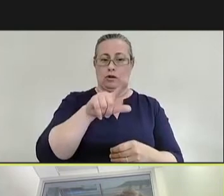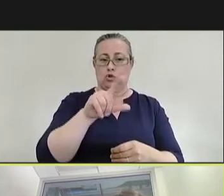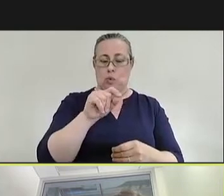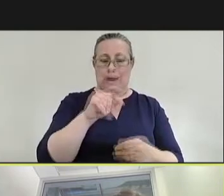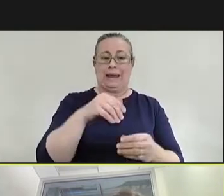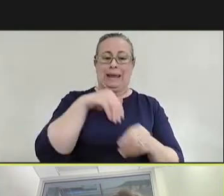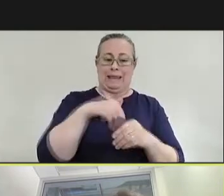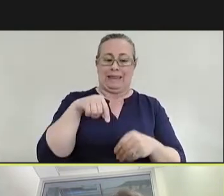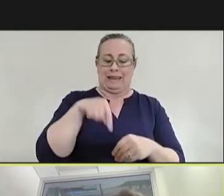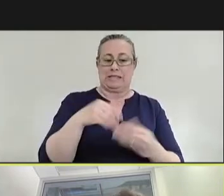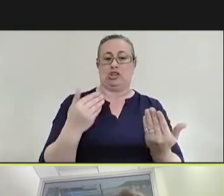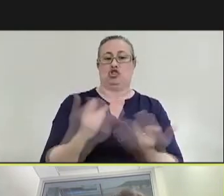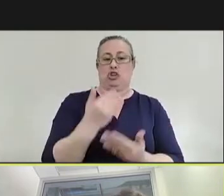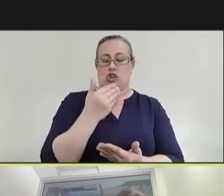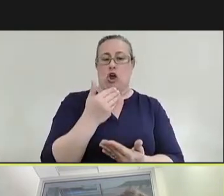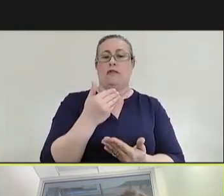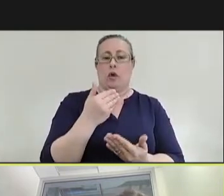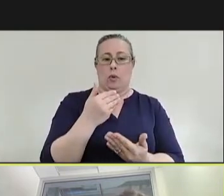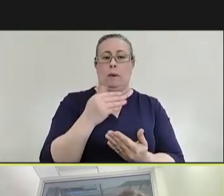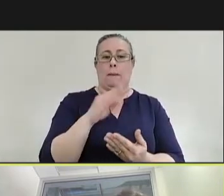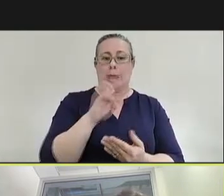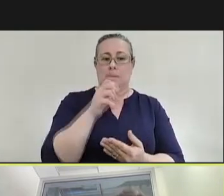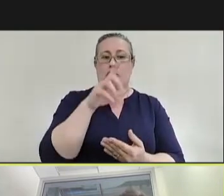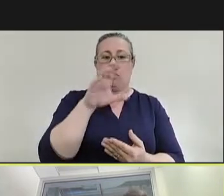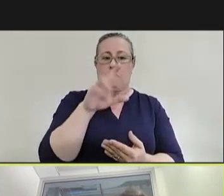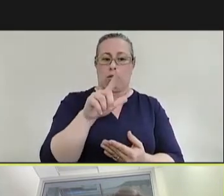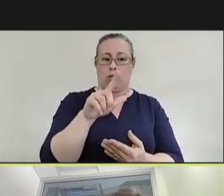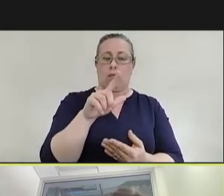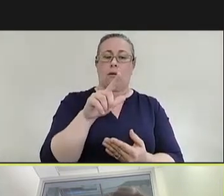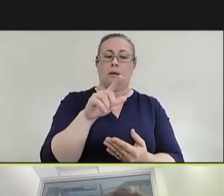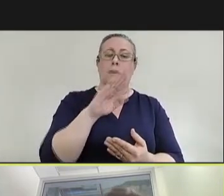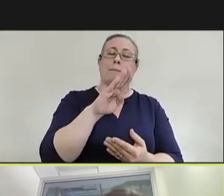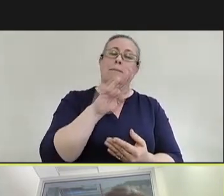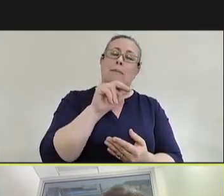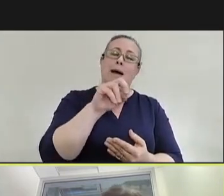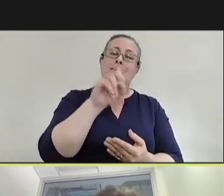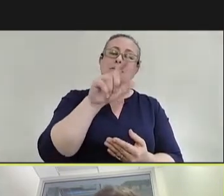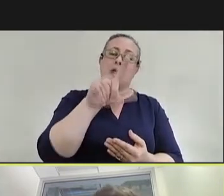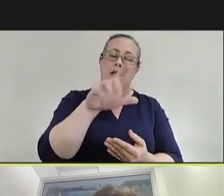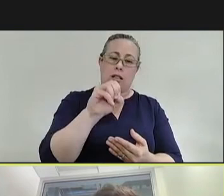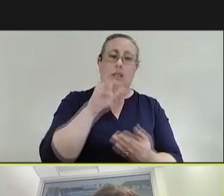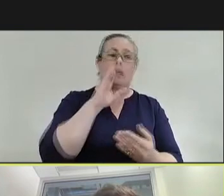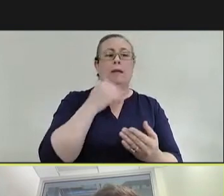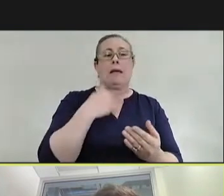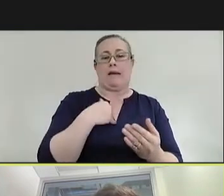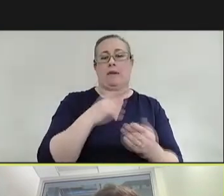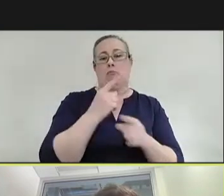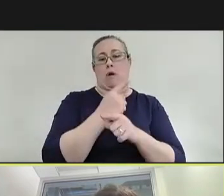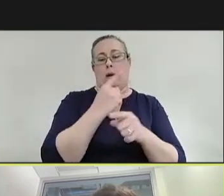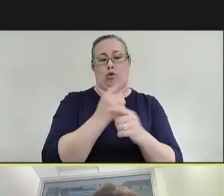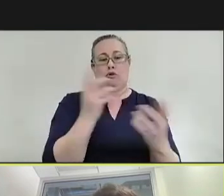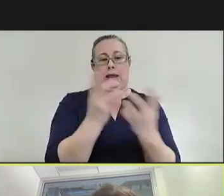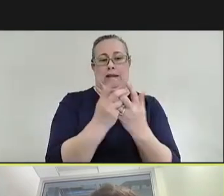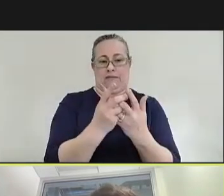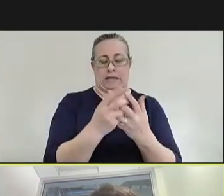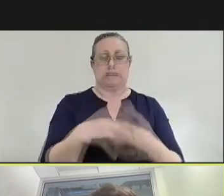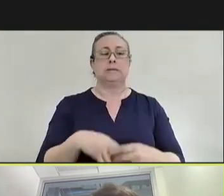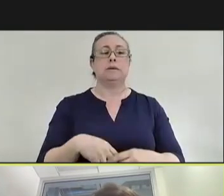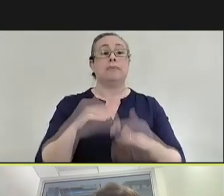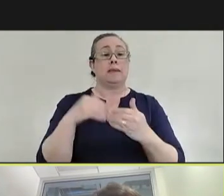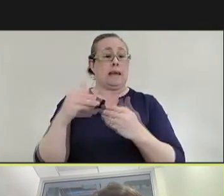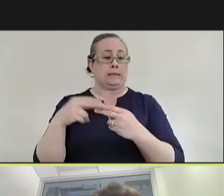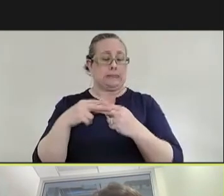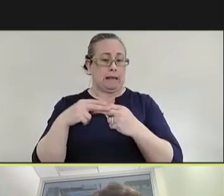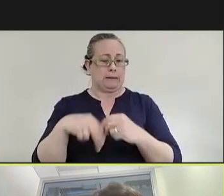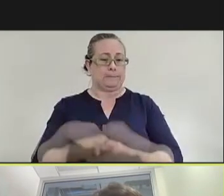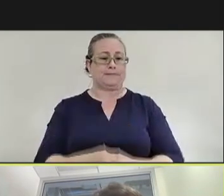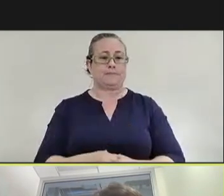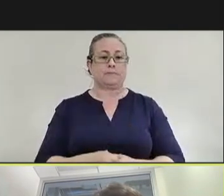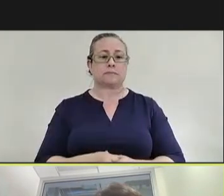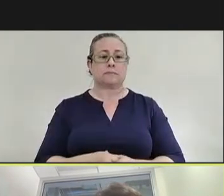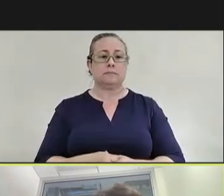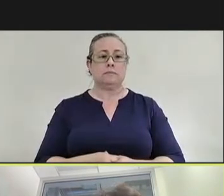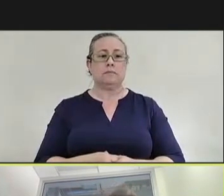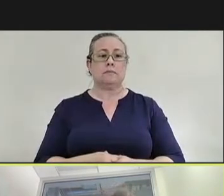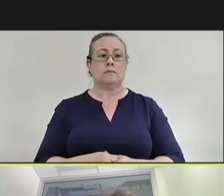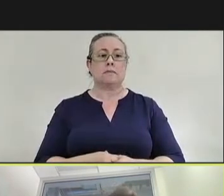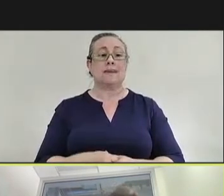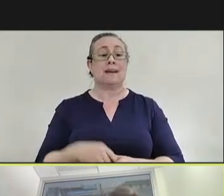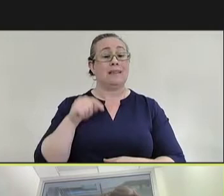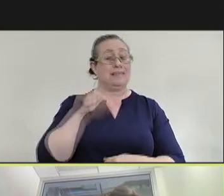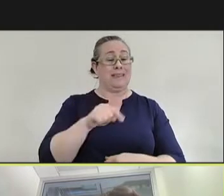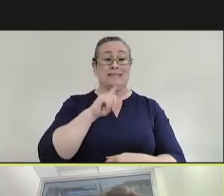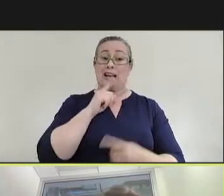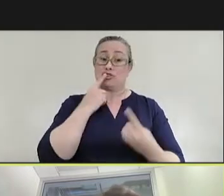bundle are, you know, actually make a proper interface. And so this actually works. It's